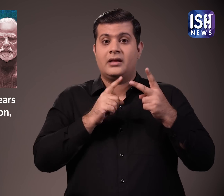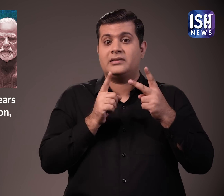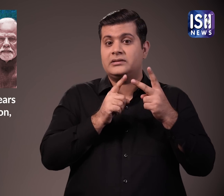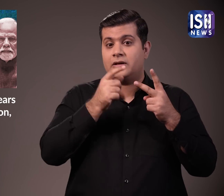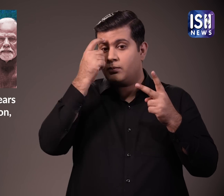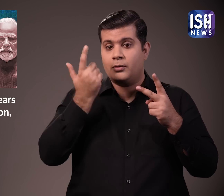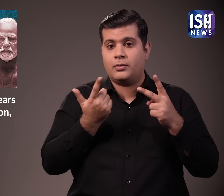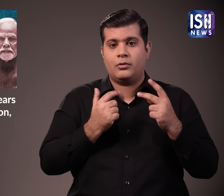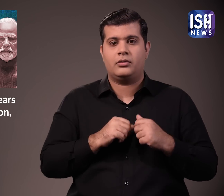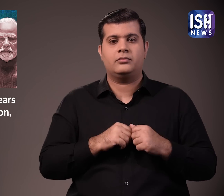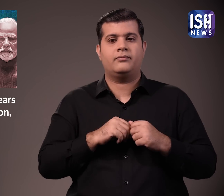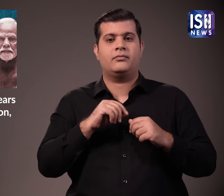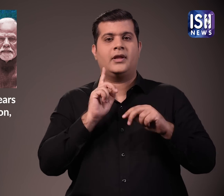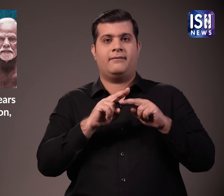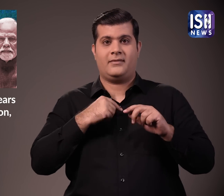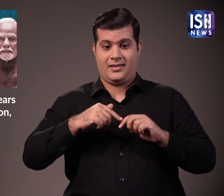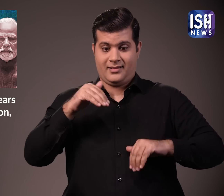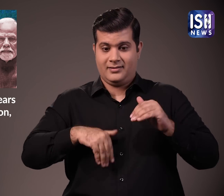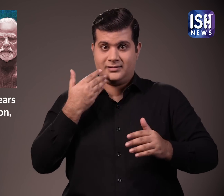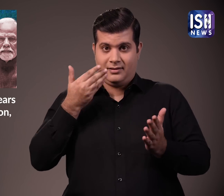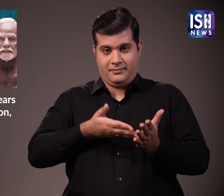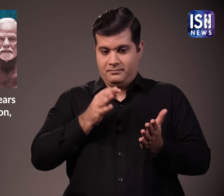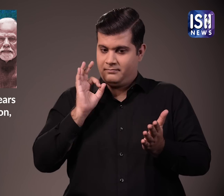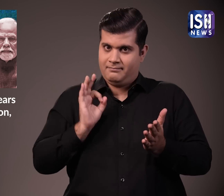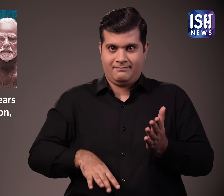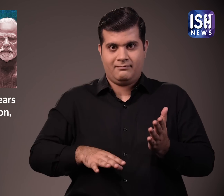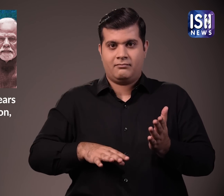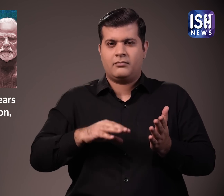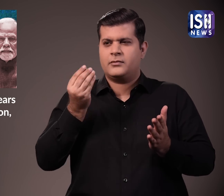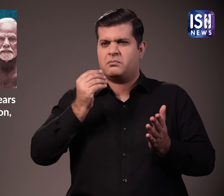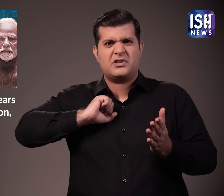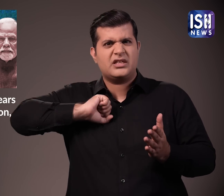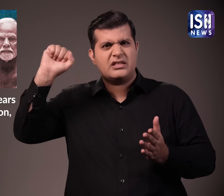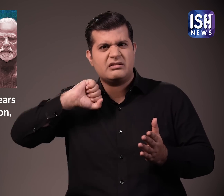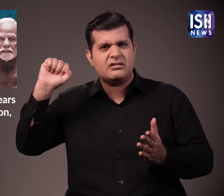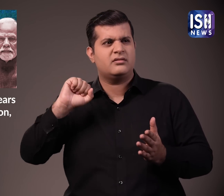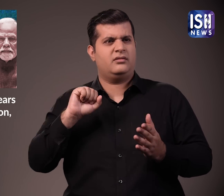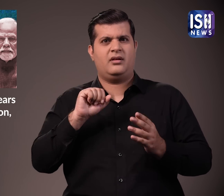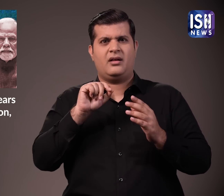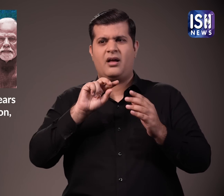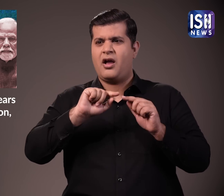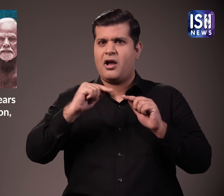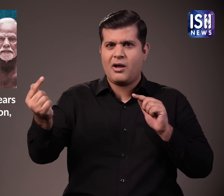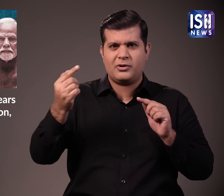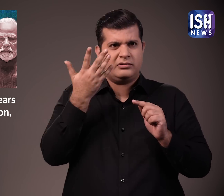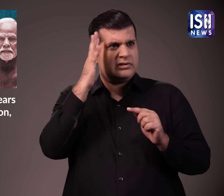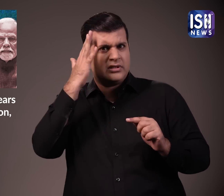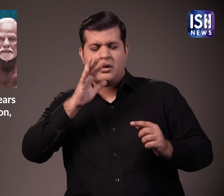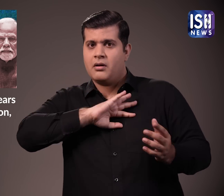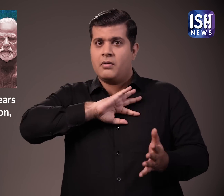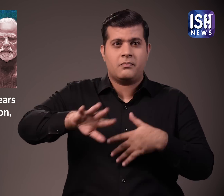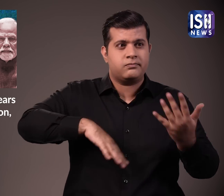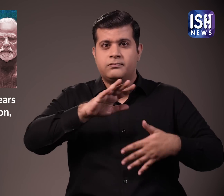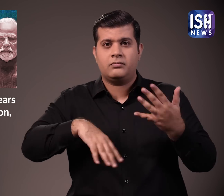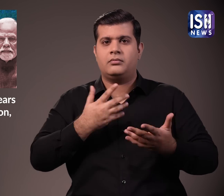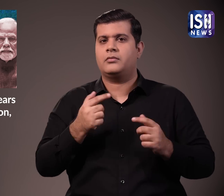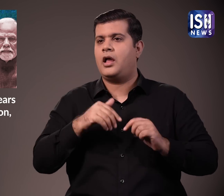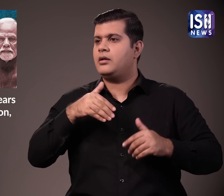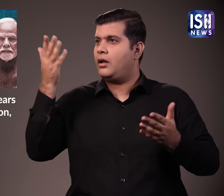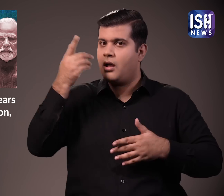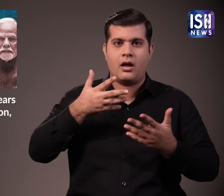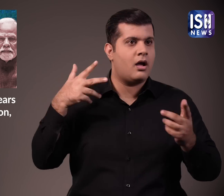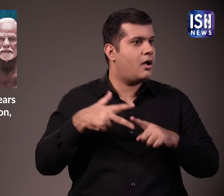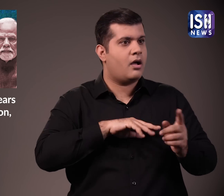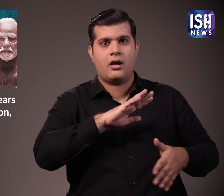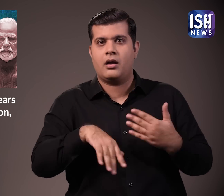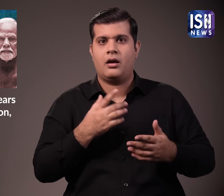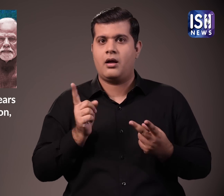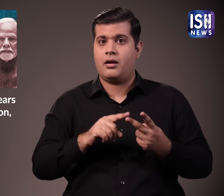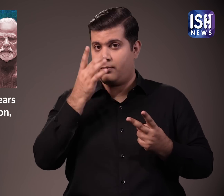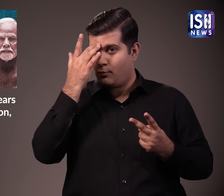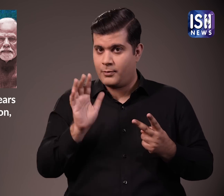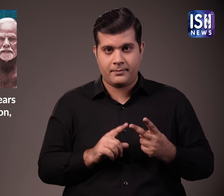2. In case of defections i.e. when a person or a party protests or disagrees during the polls.